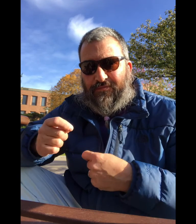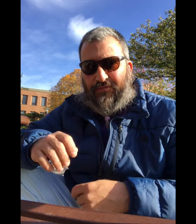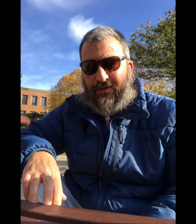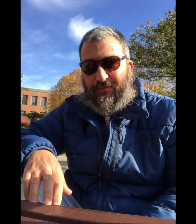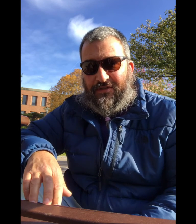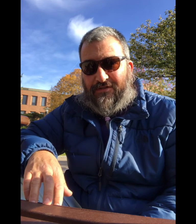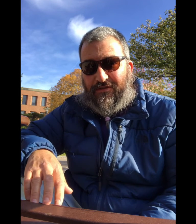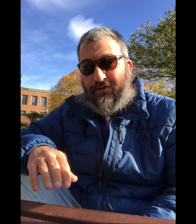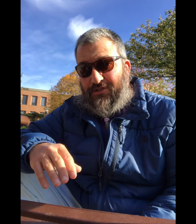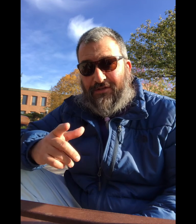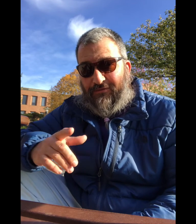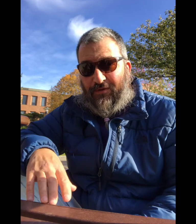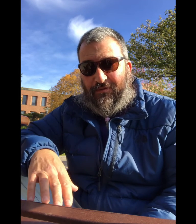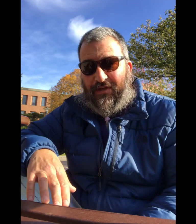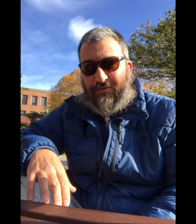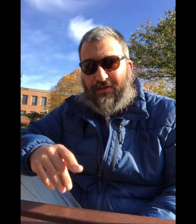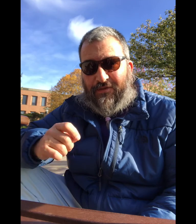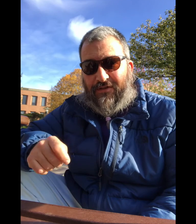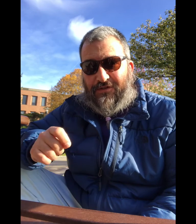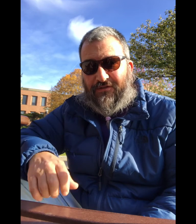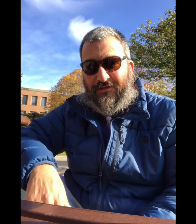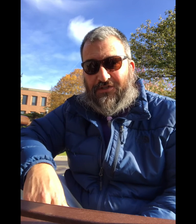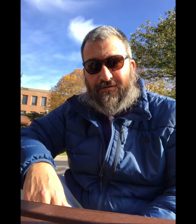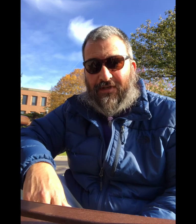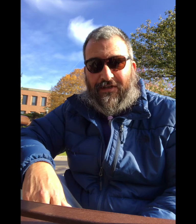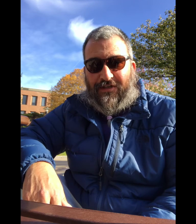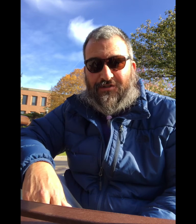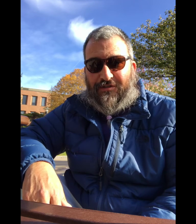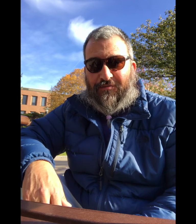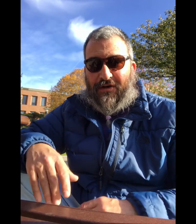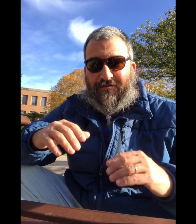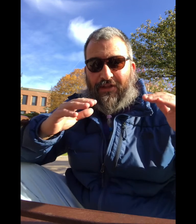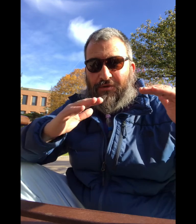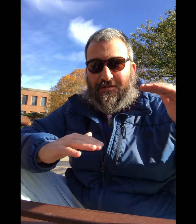plug them into the function one way plug them into the original function and just compare values and